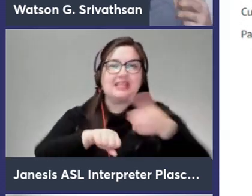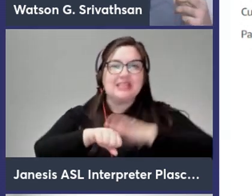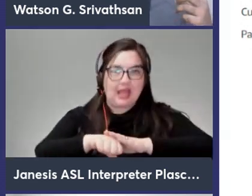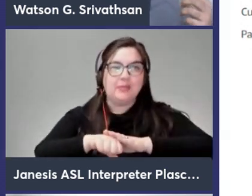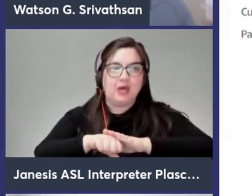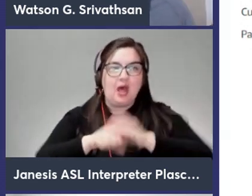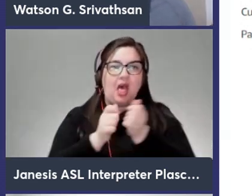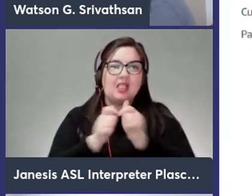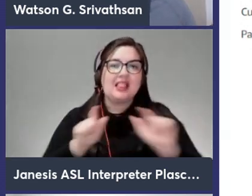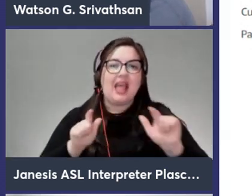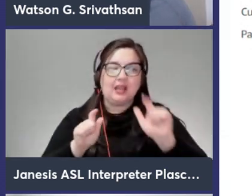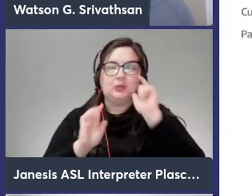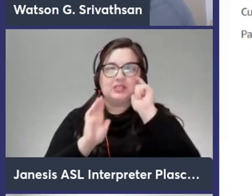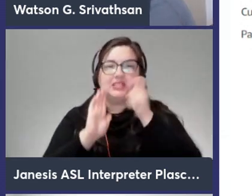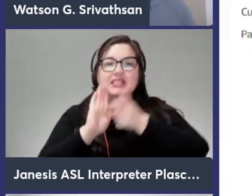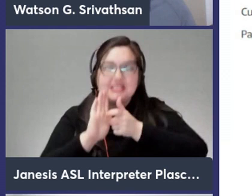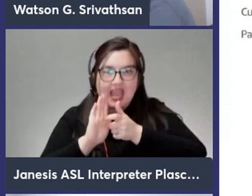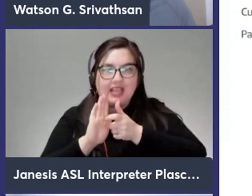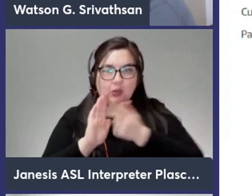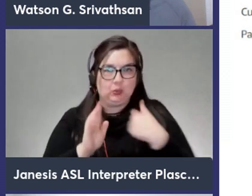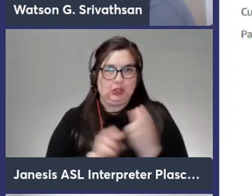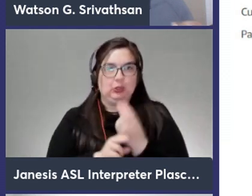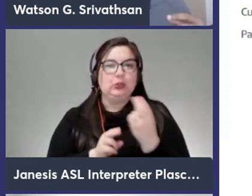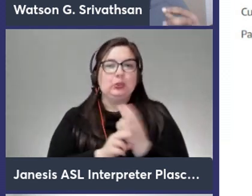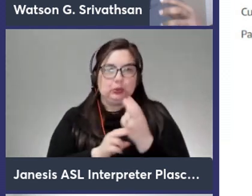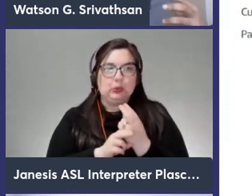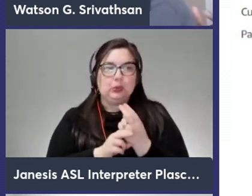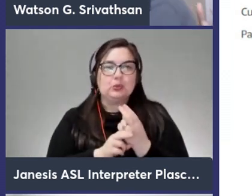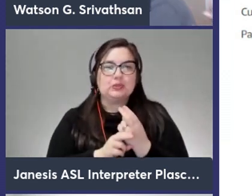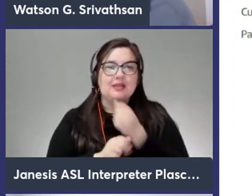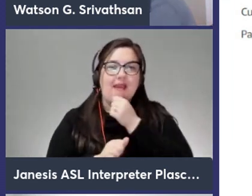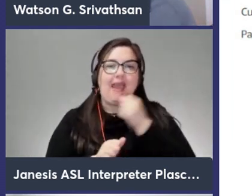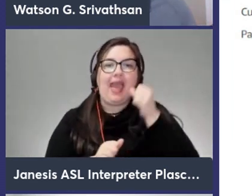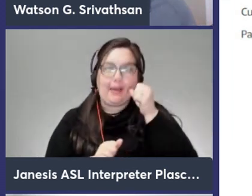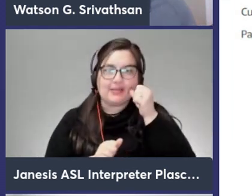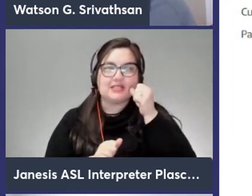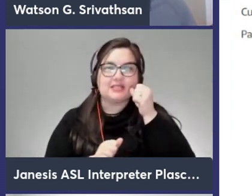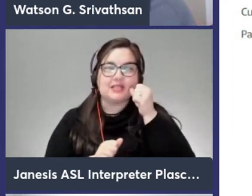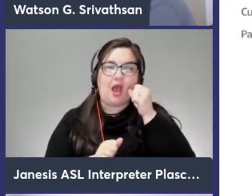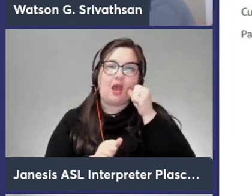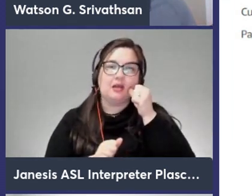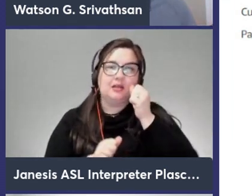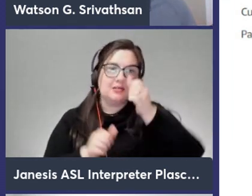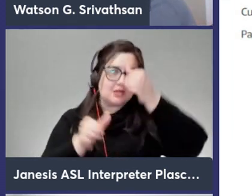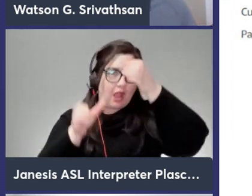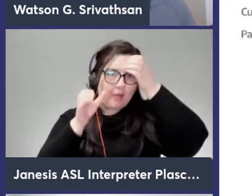We use Amazon comprehensive language detection to determine the dominant language in your sentence,